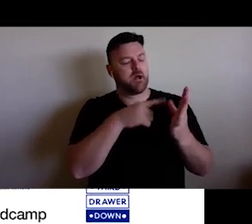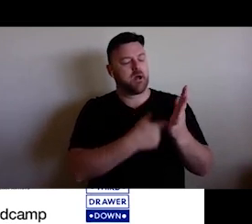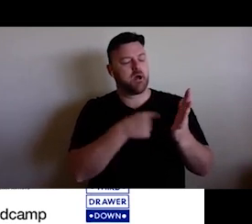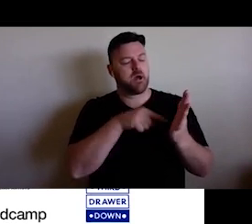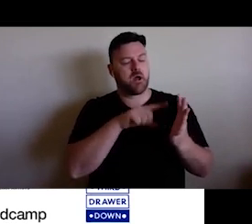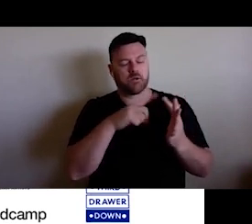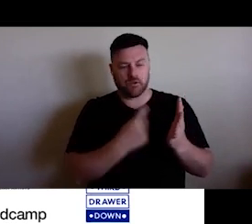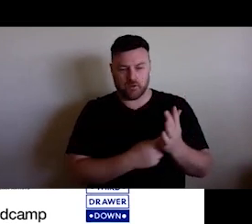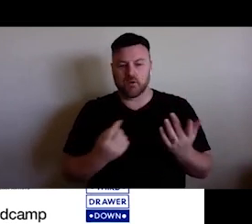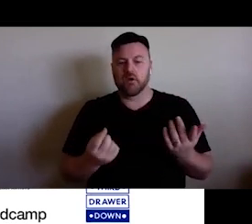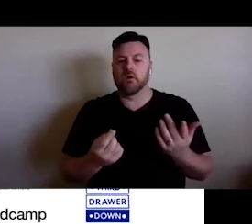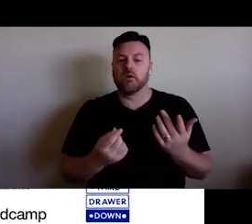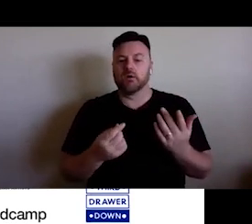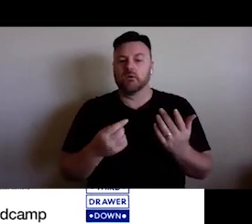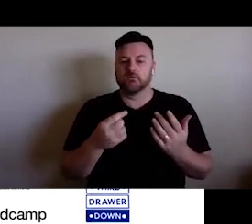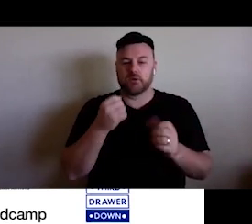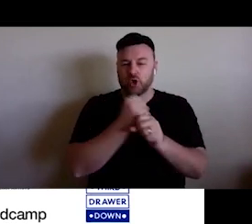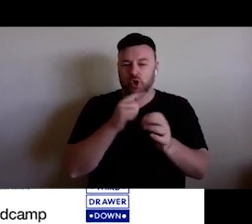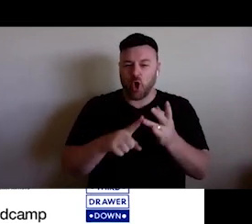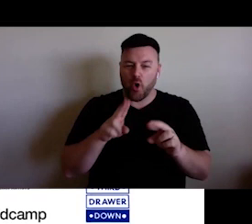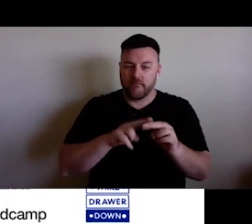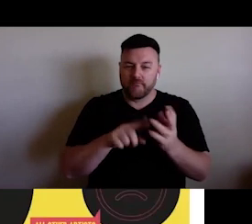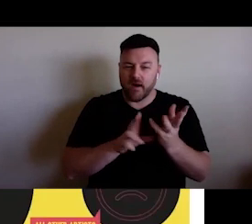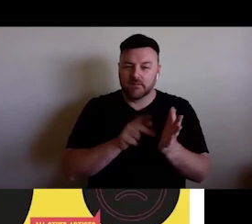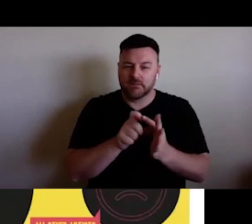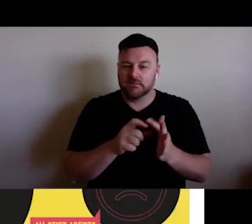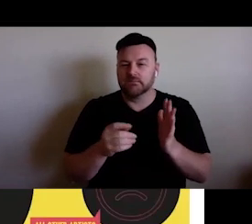of their business model. So, starting with donations -